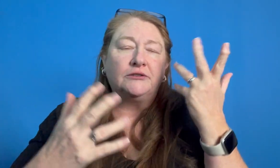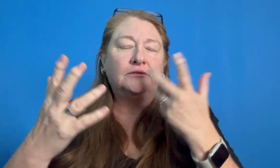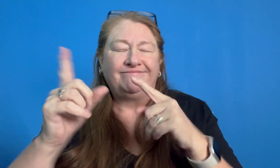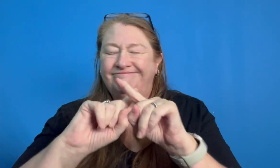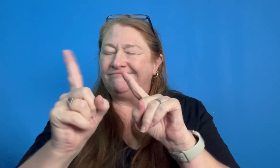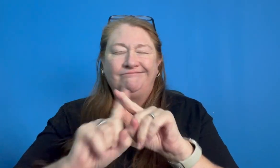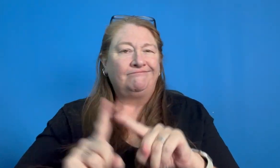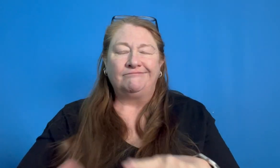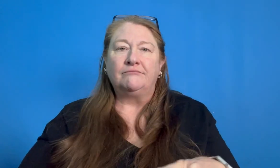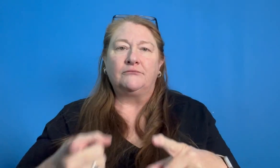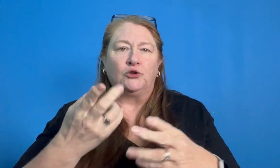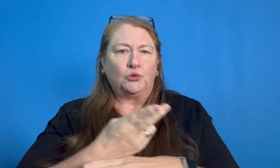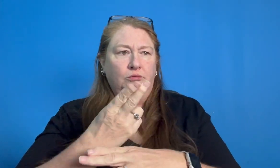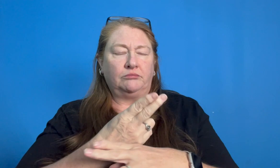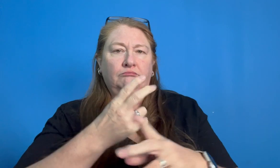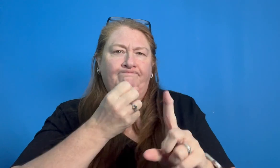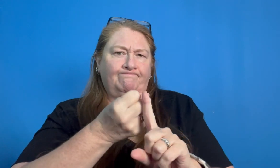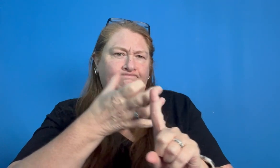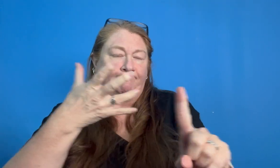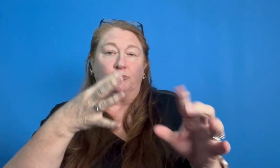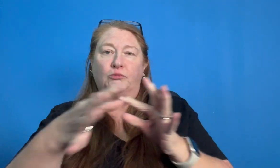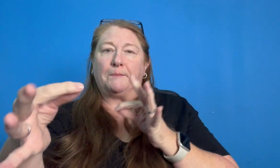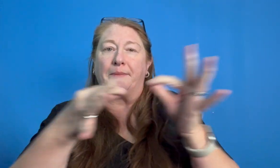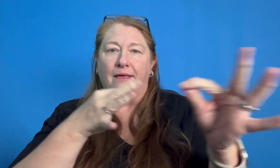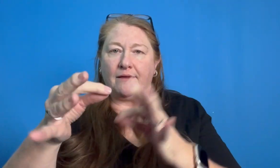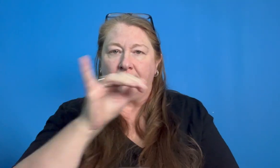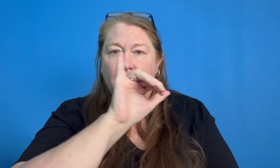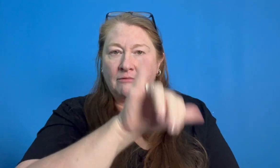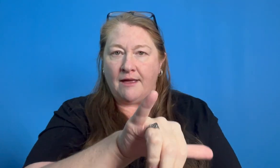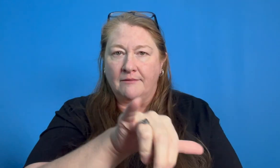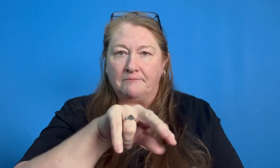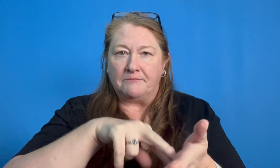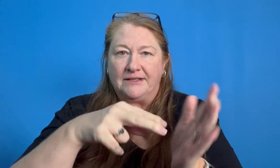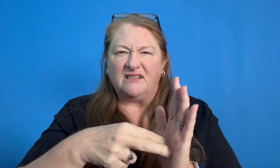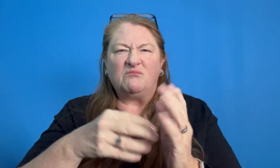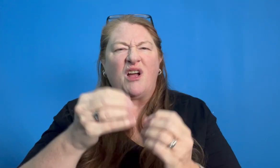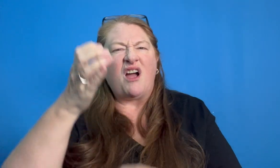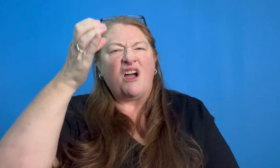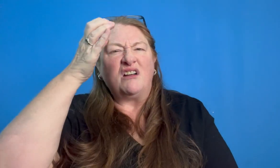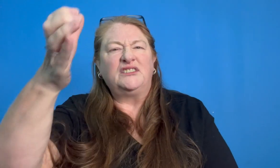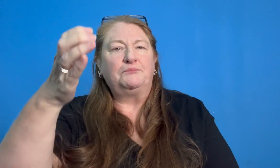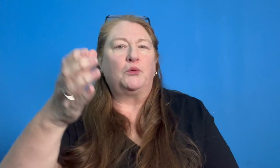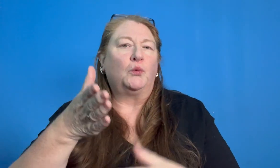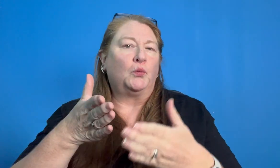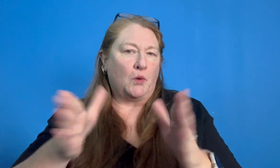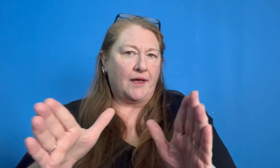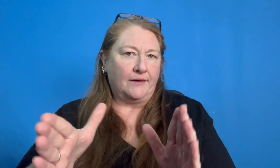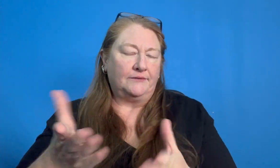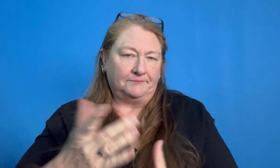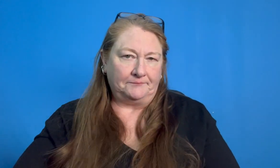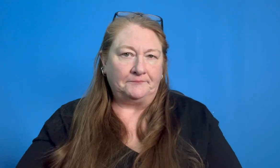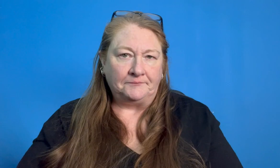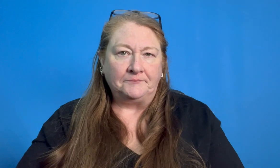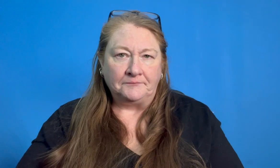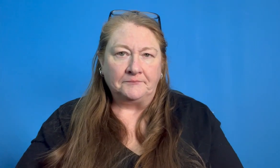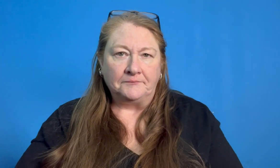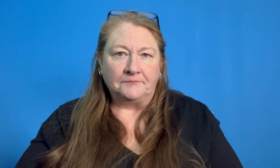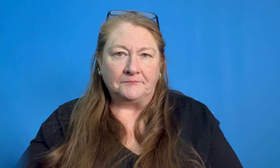based on the meaning it conveys (e.g., a translation from English to ASL, with expansions or artistic interpretation).